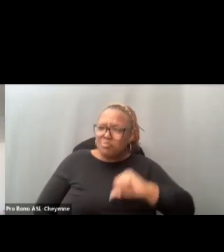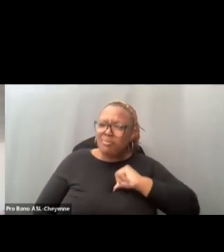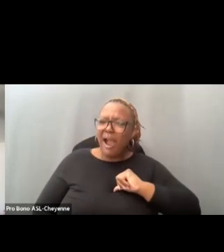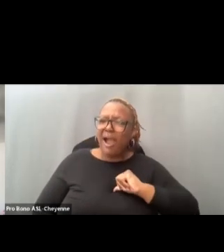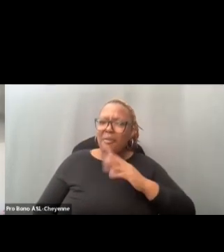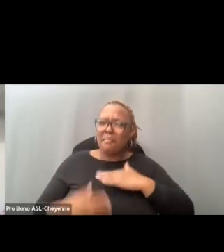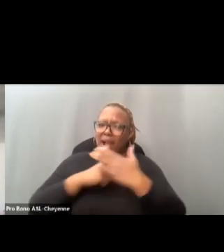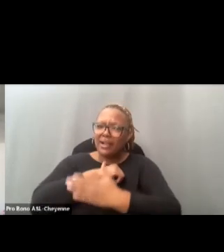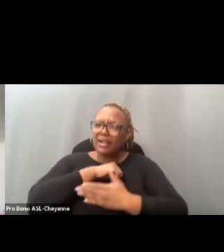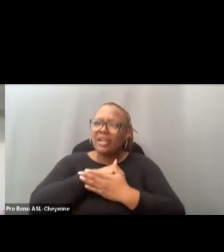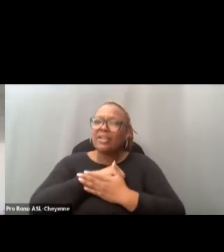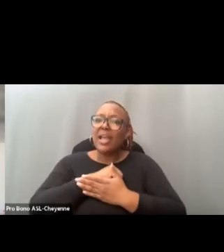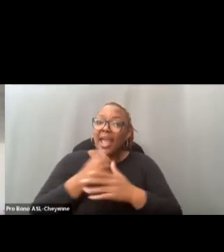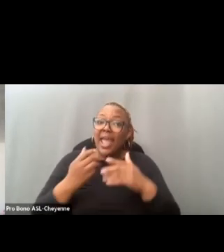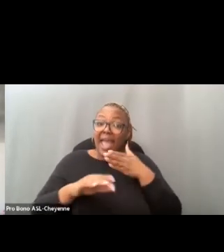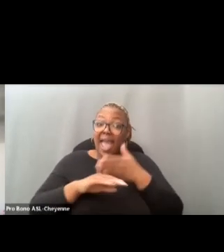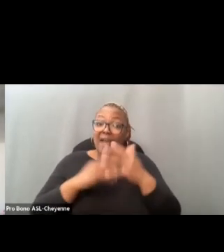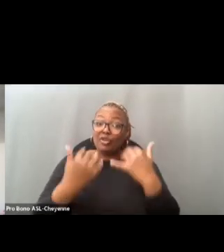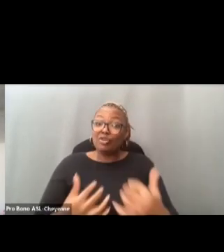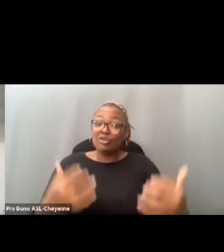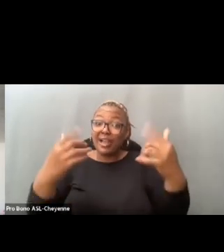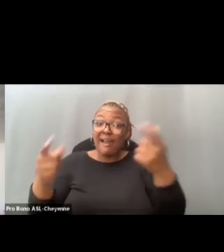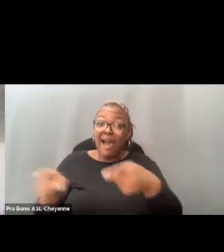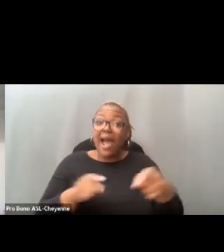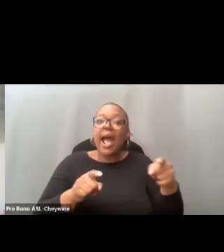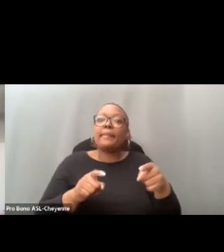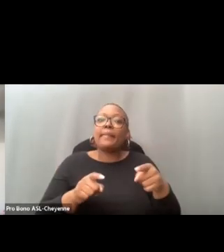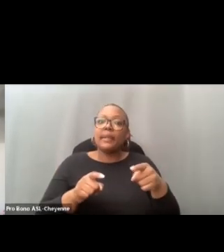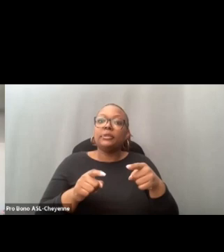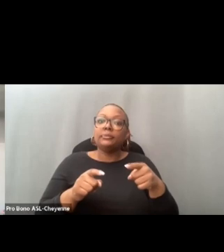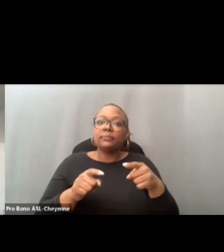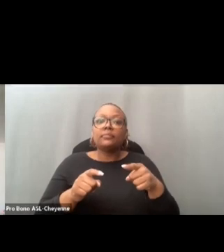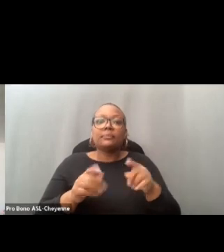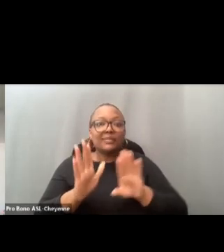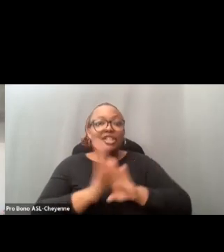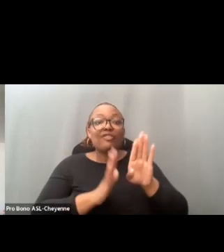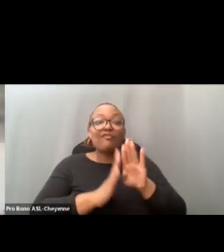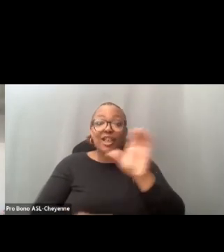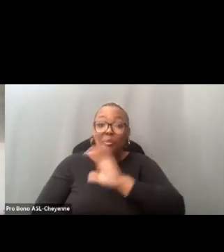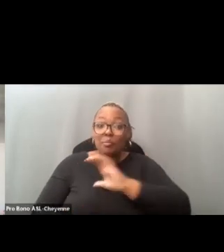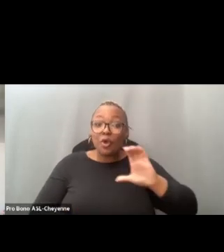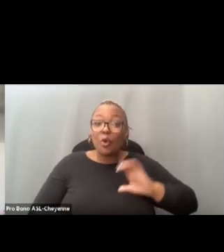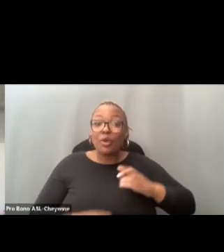And literally after those concerts, you know, forming coalitions within civil society